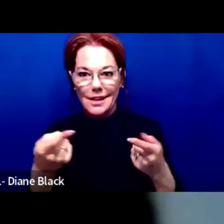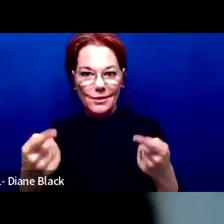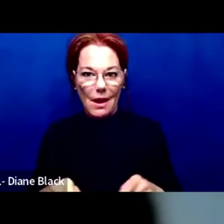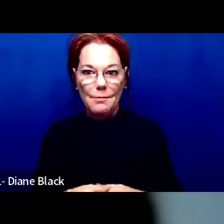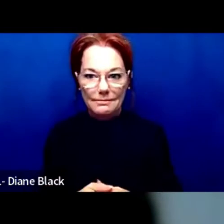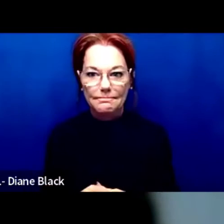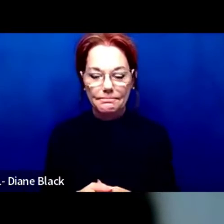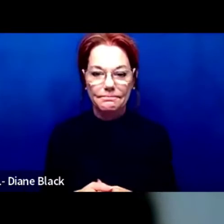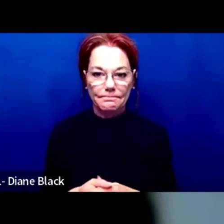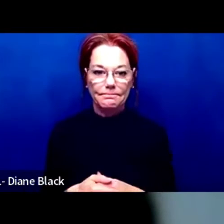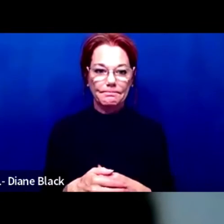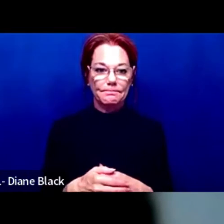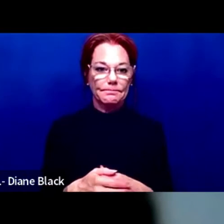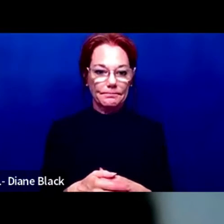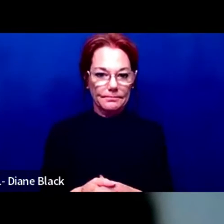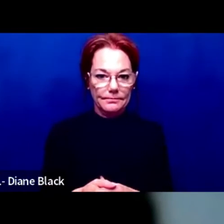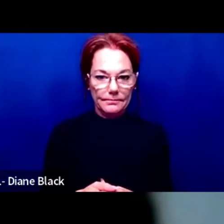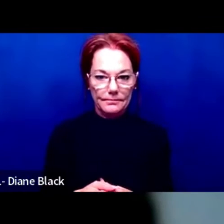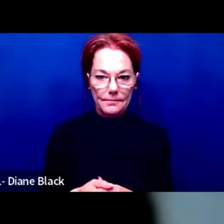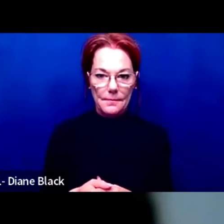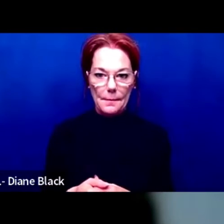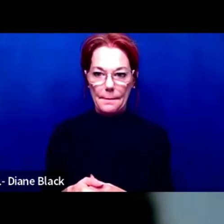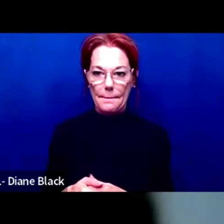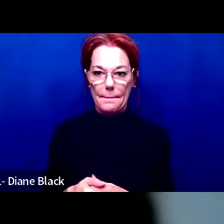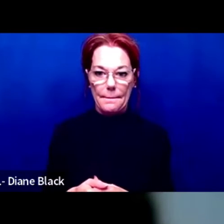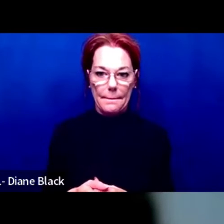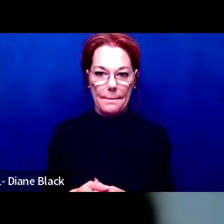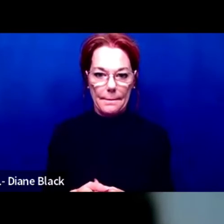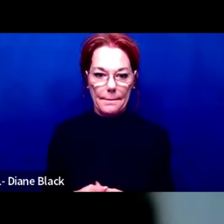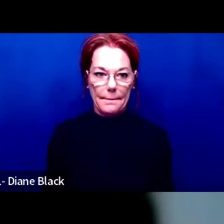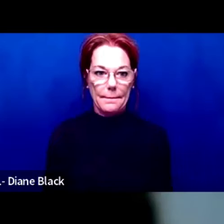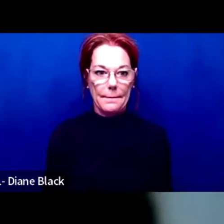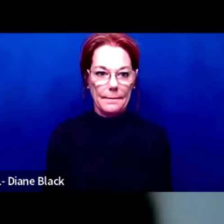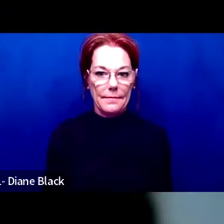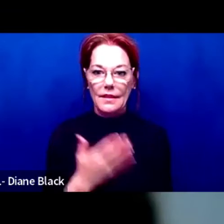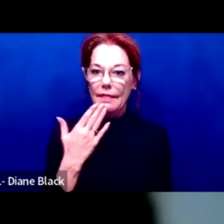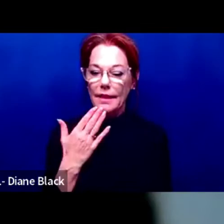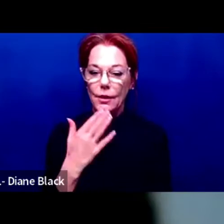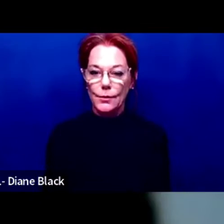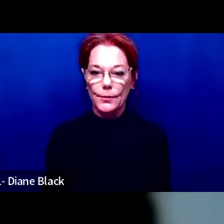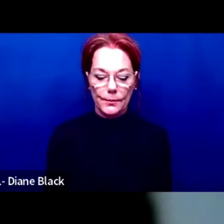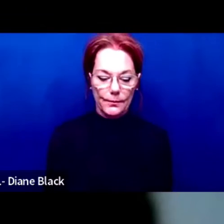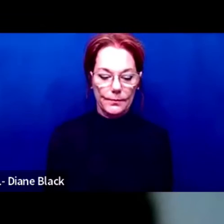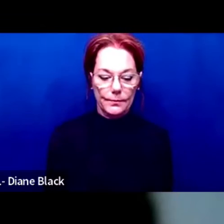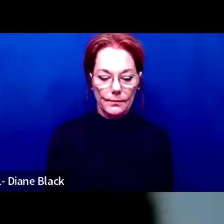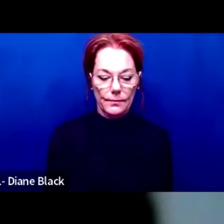Zaida Ricker: thank you, I think we do have a few more minutes.